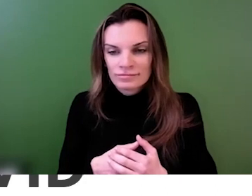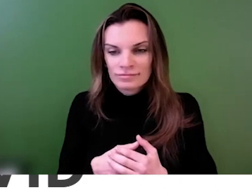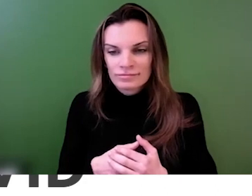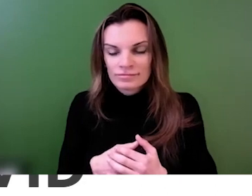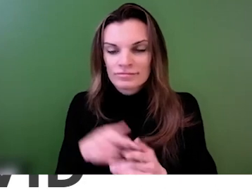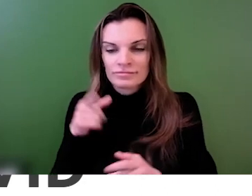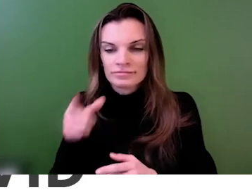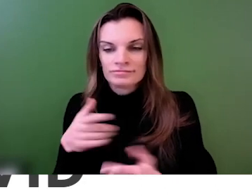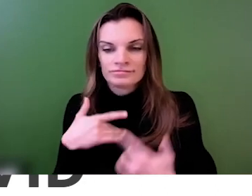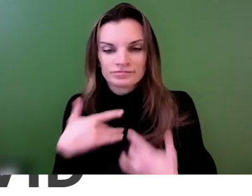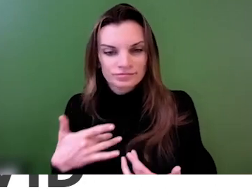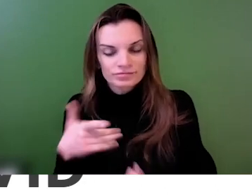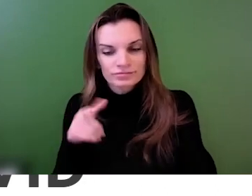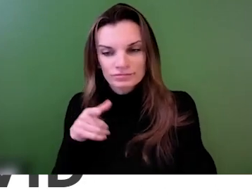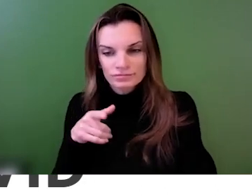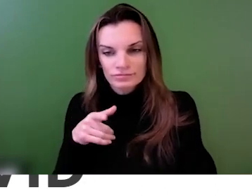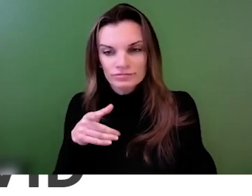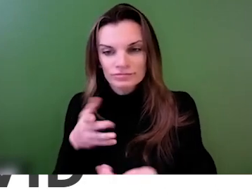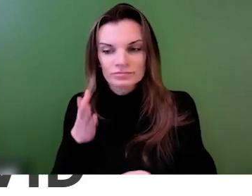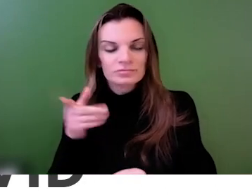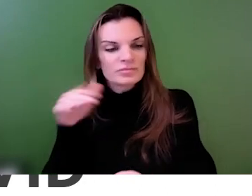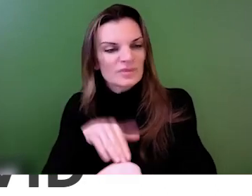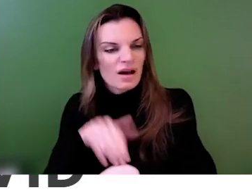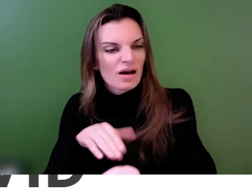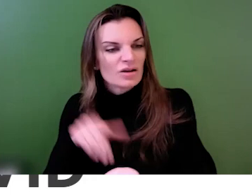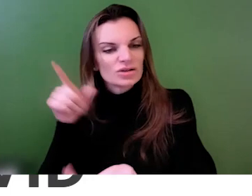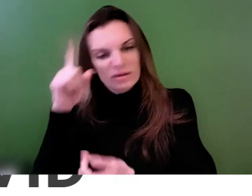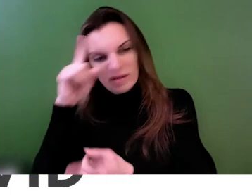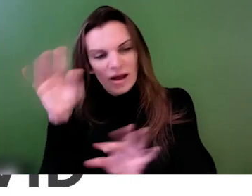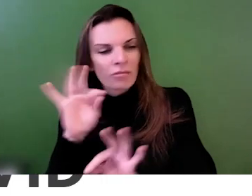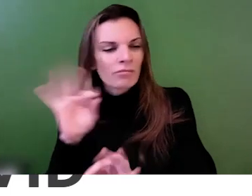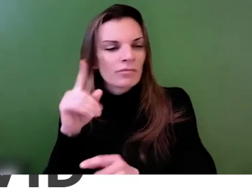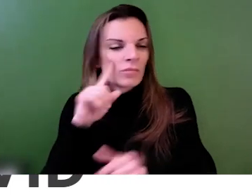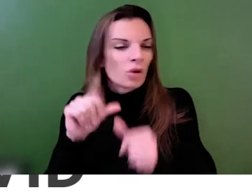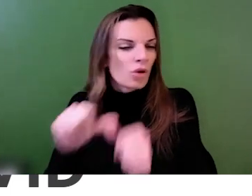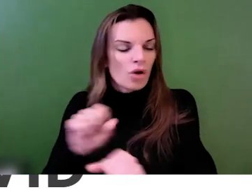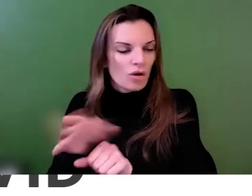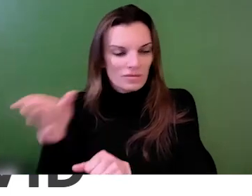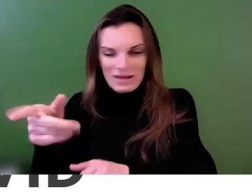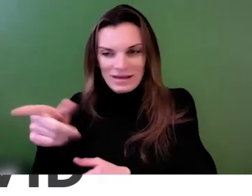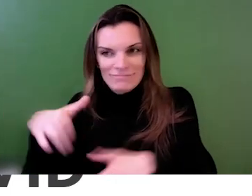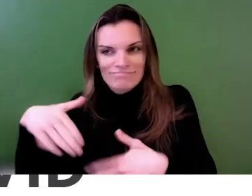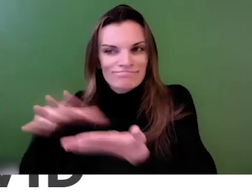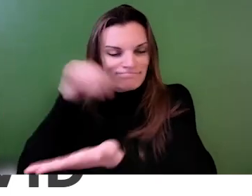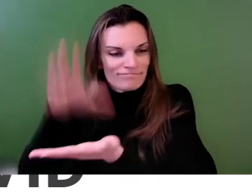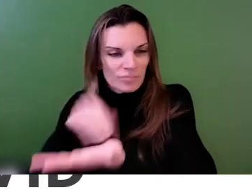patients. These are providers who may not be familiar with long COVID or related conditions. They often say to